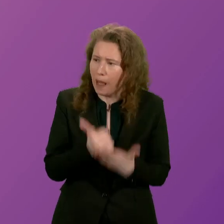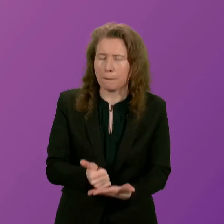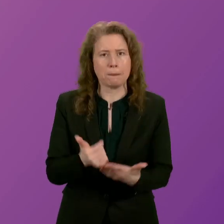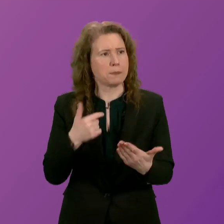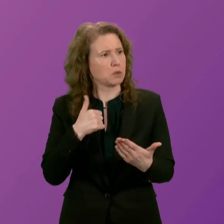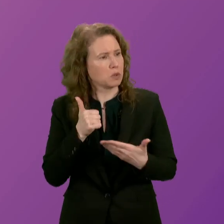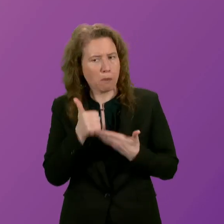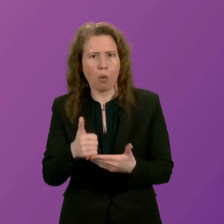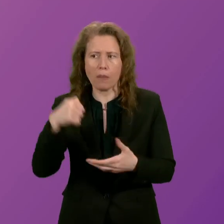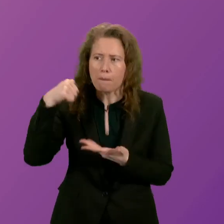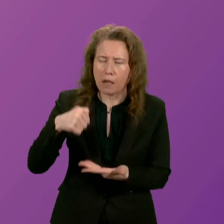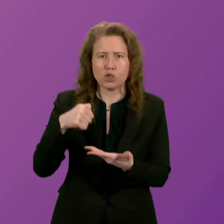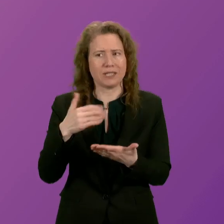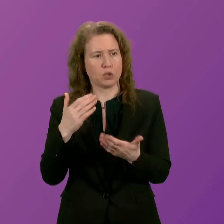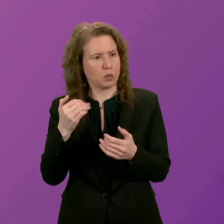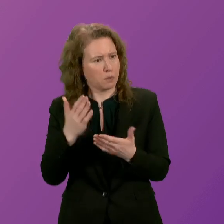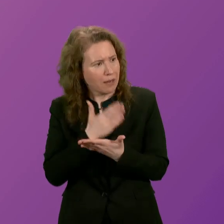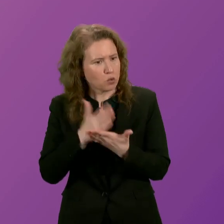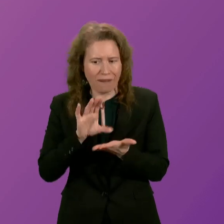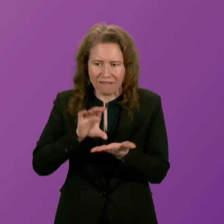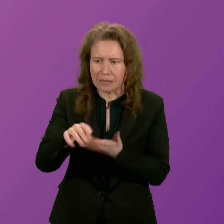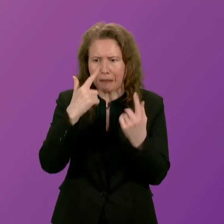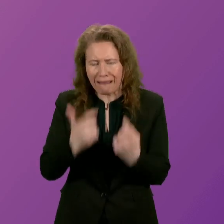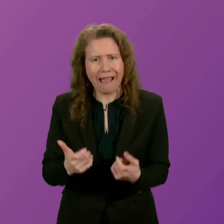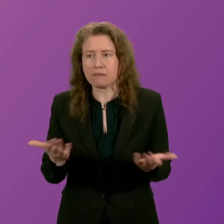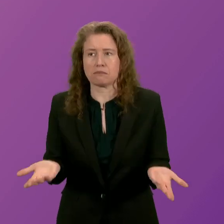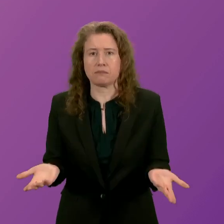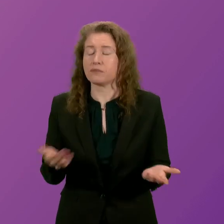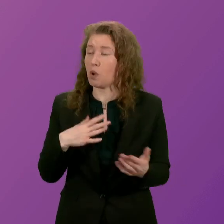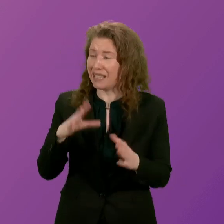the budget that makes the investment possible. I point out to the Labour